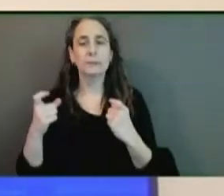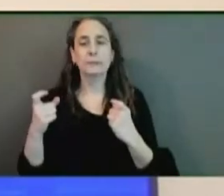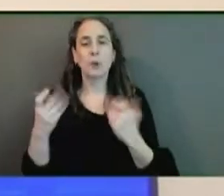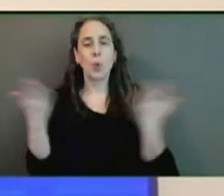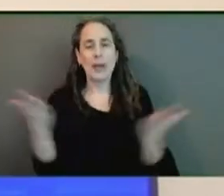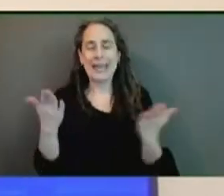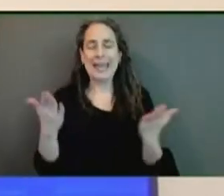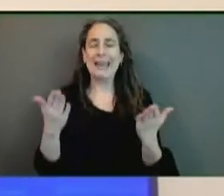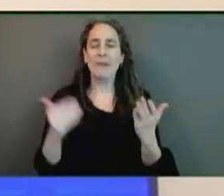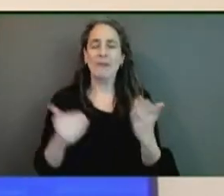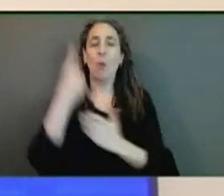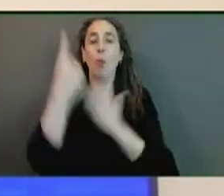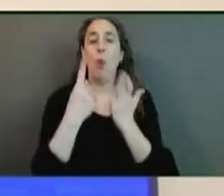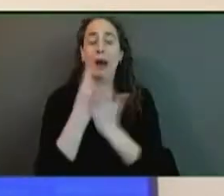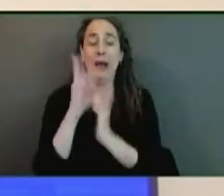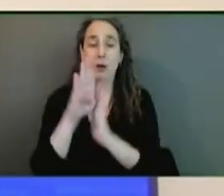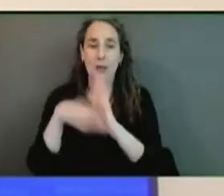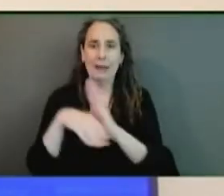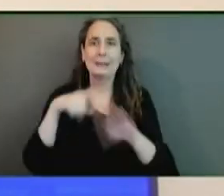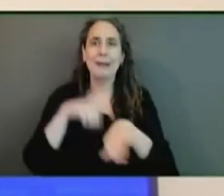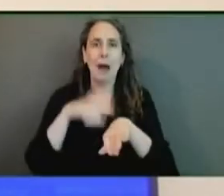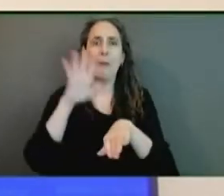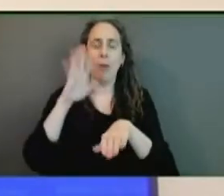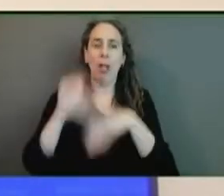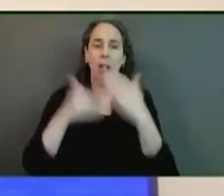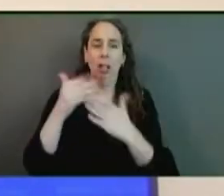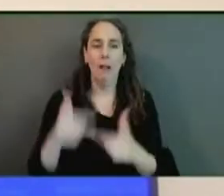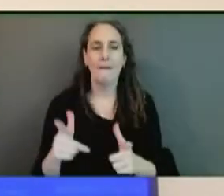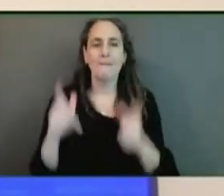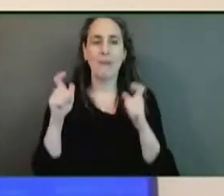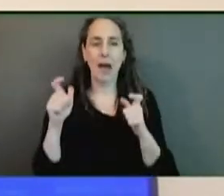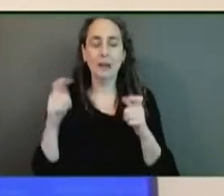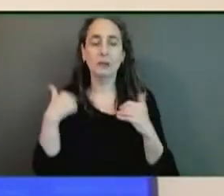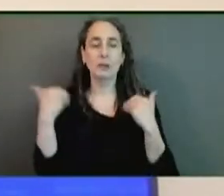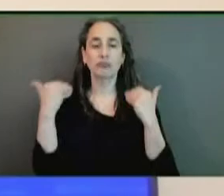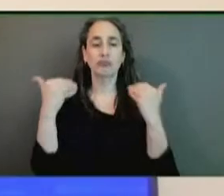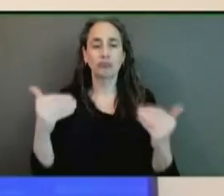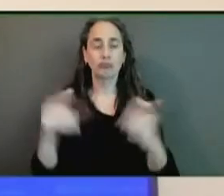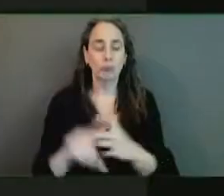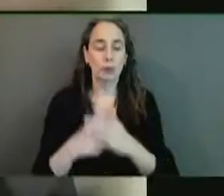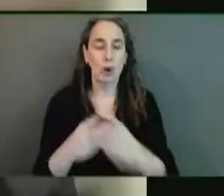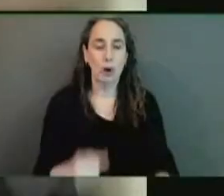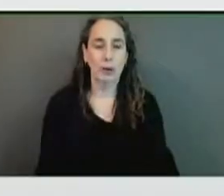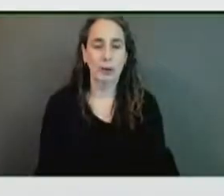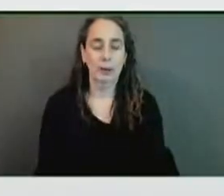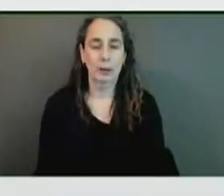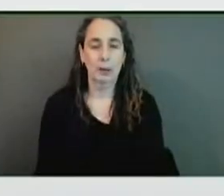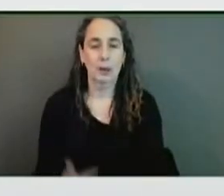questions. Although we're here for the next 1.5 hours time,